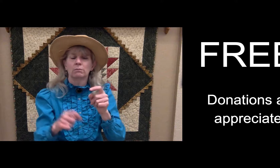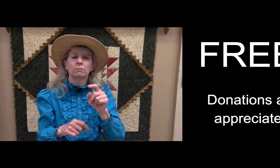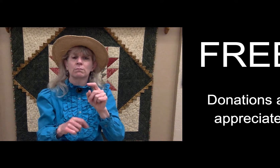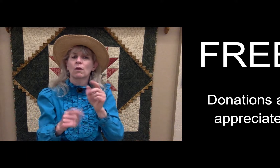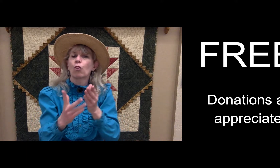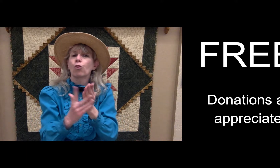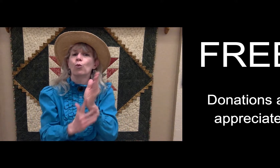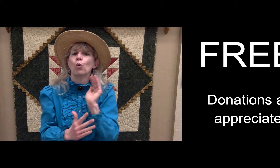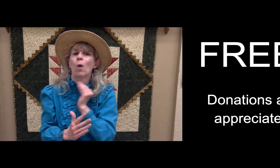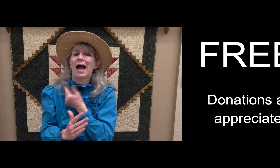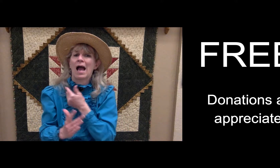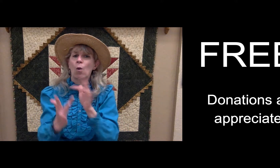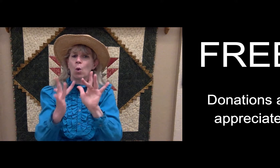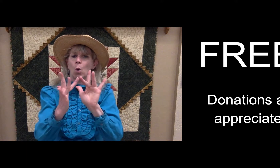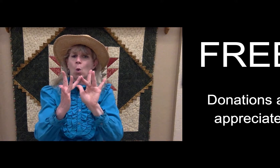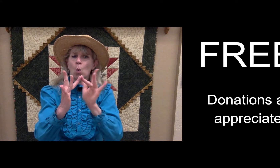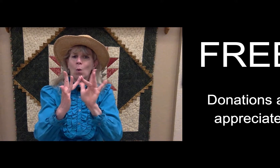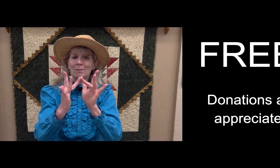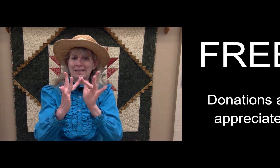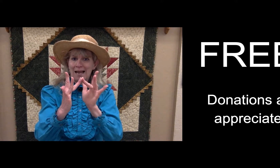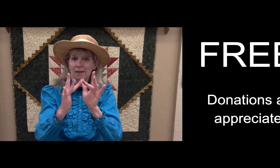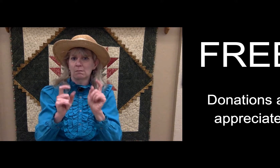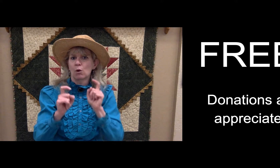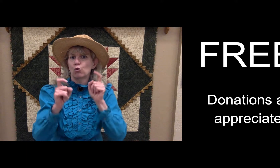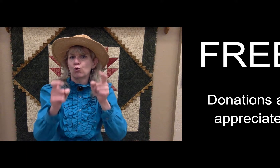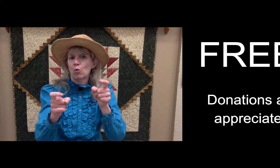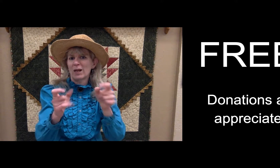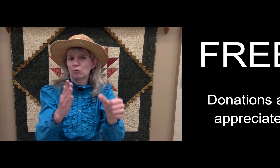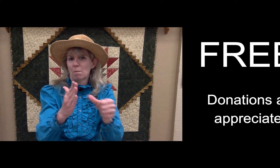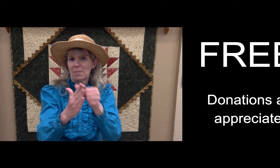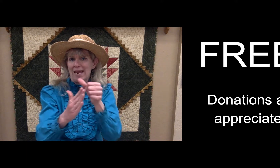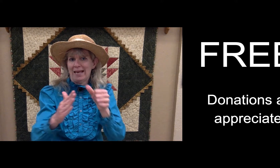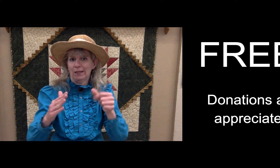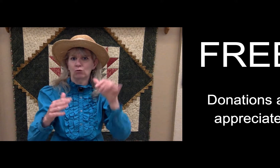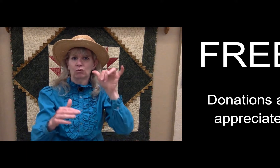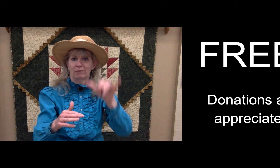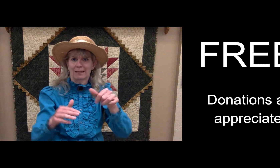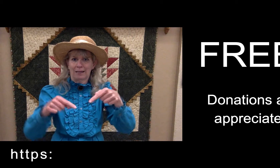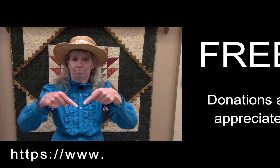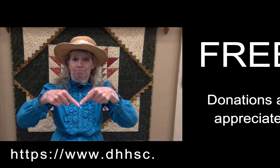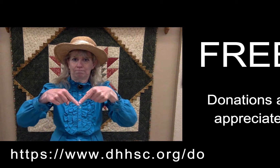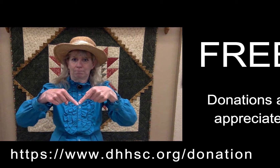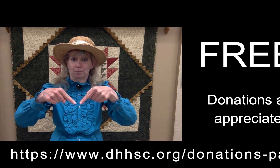You can do that through our website on the donation page.